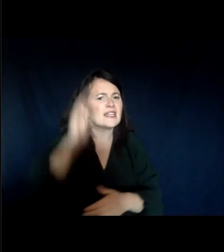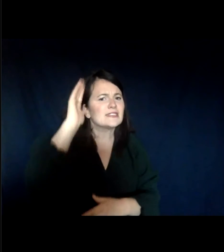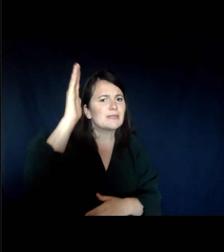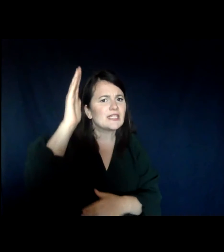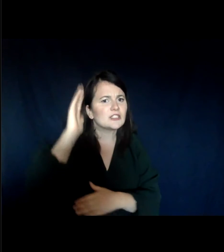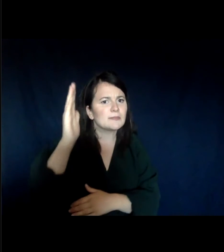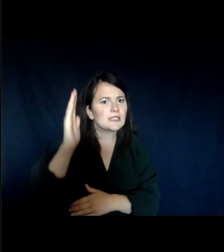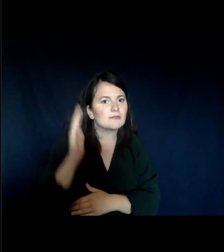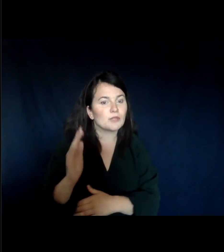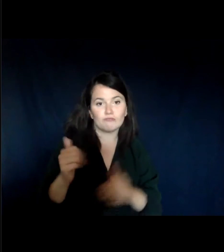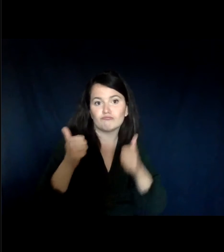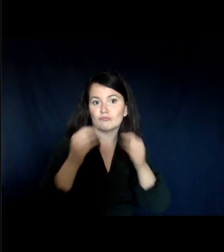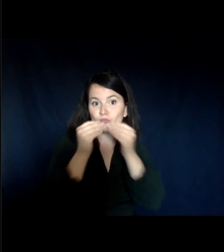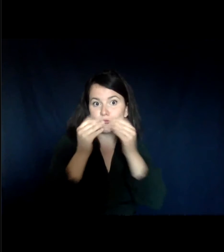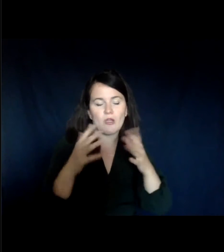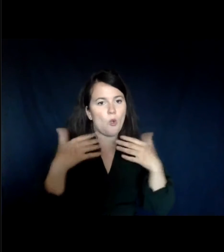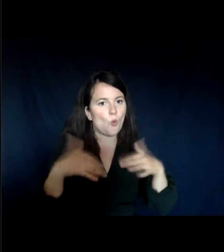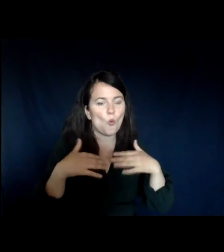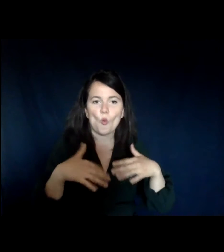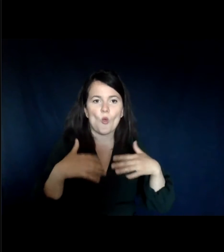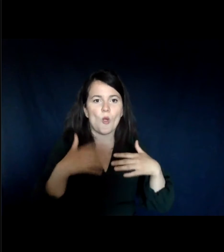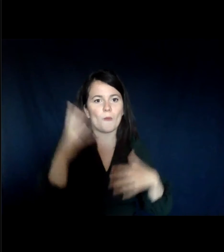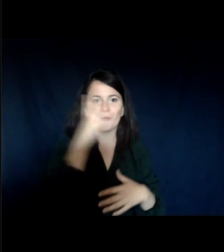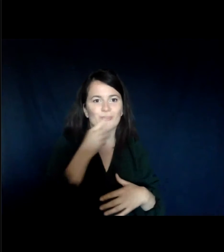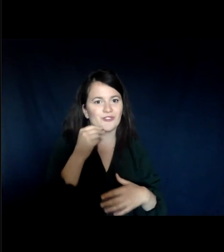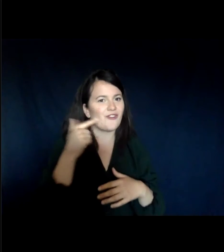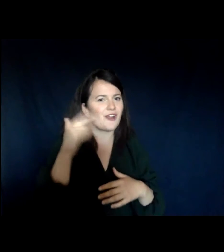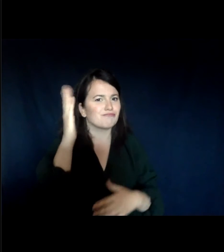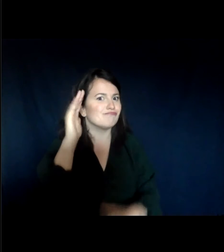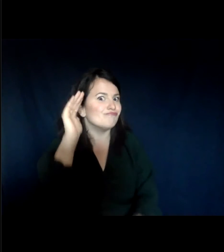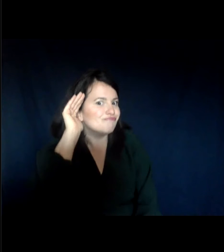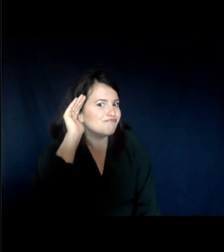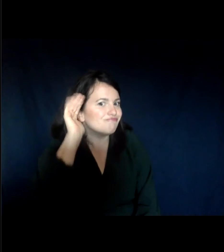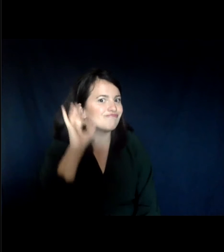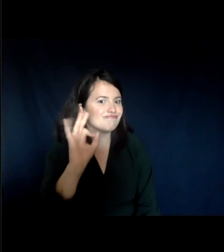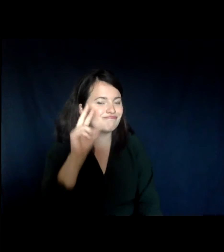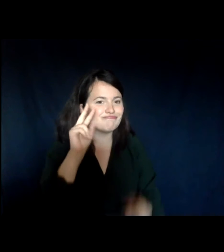I was asked to give some answers for two questions